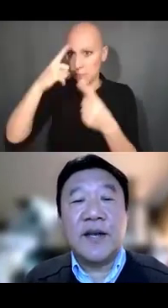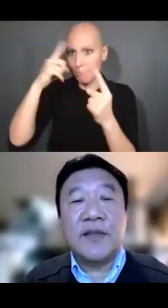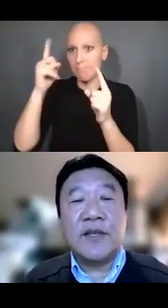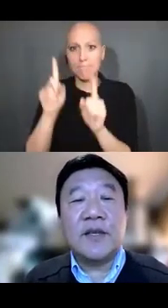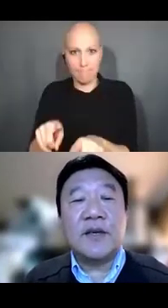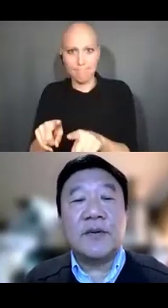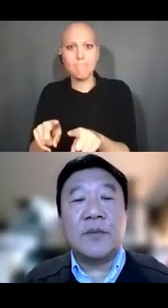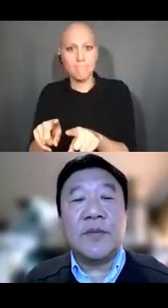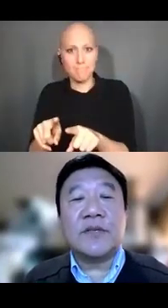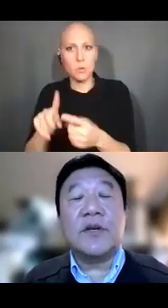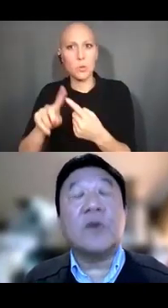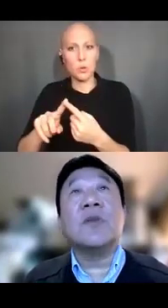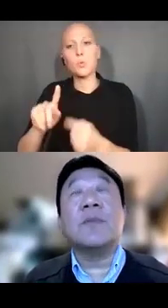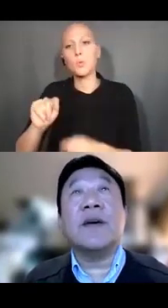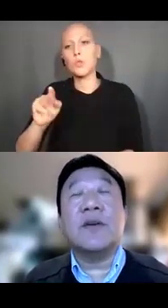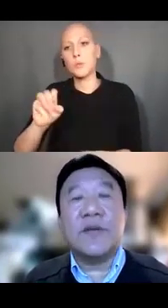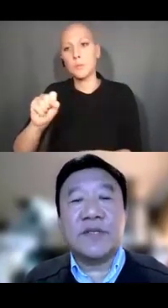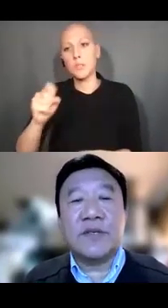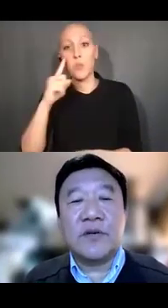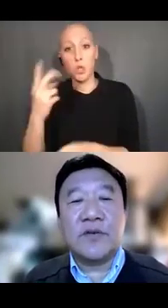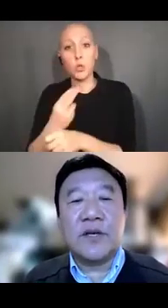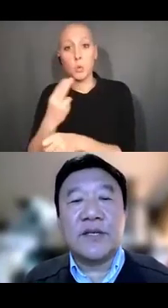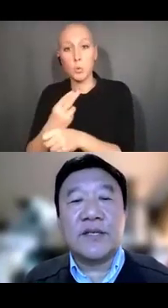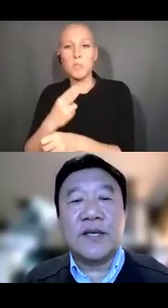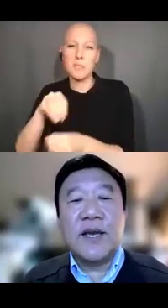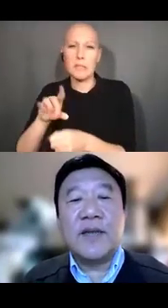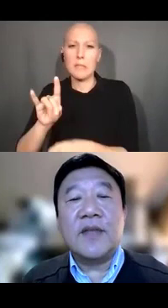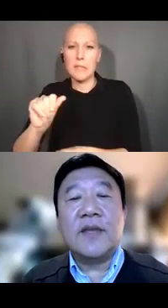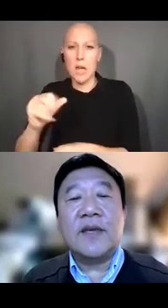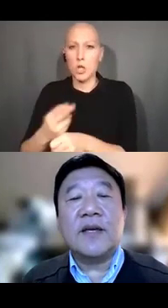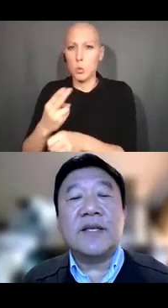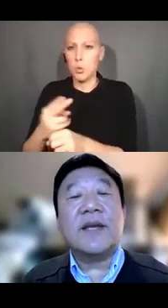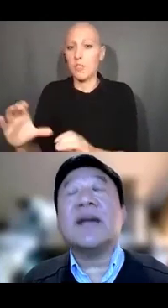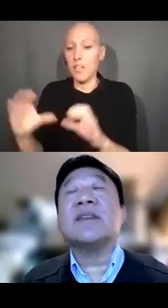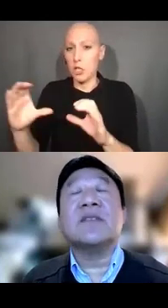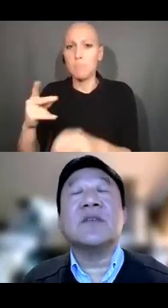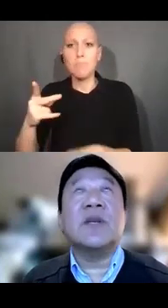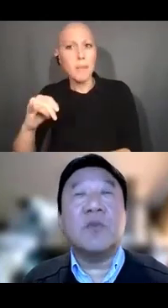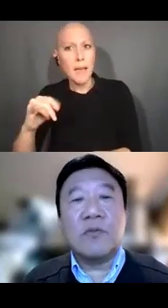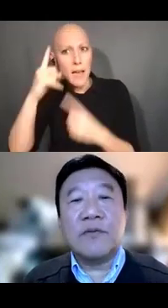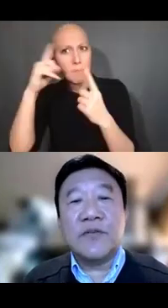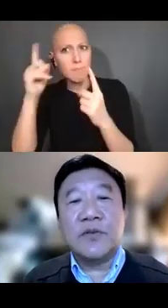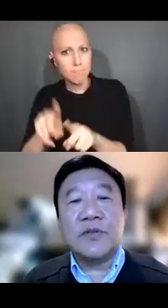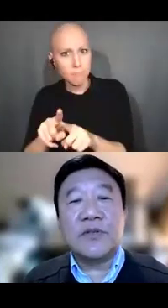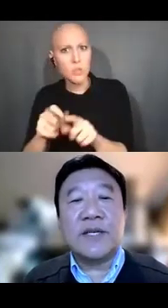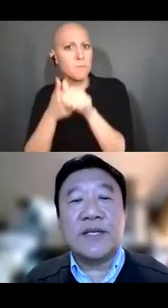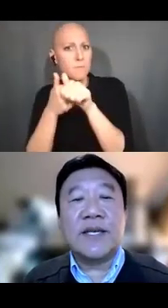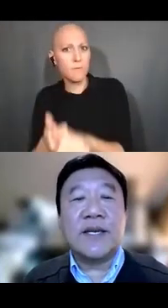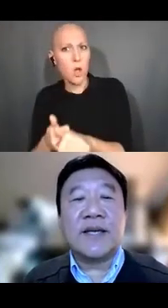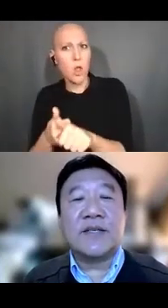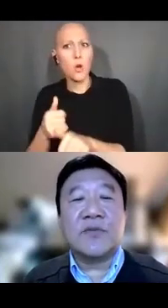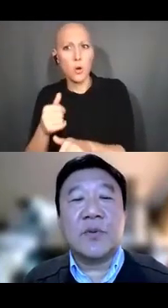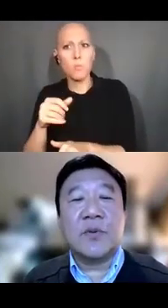And then basically also the PI agrees to Code of Conduct. And then the Data Access Committee will review your data access request,